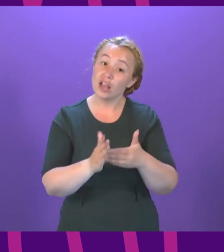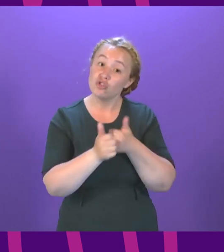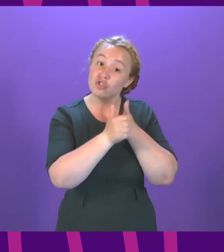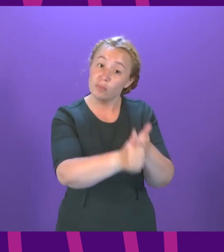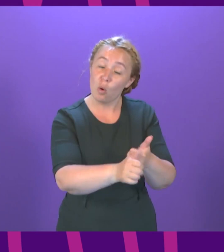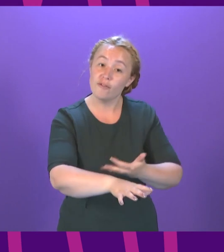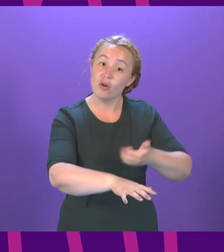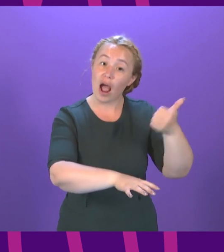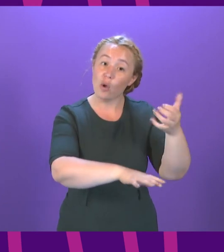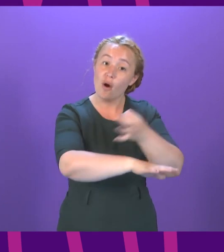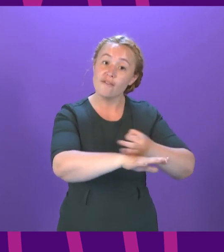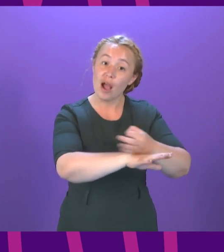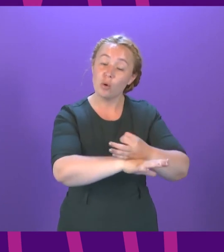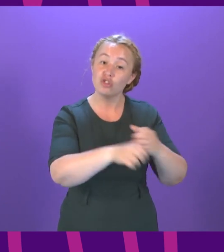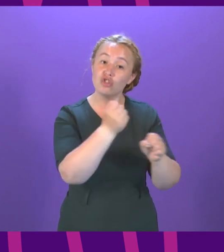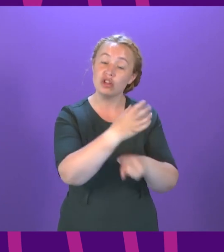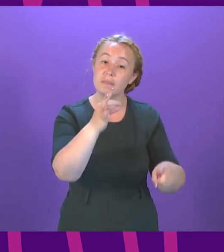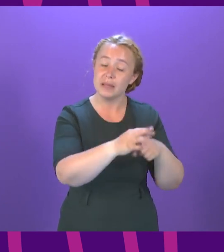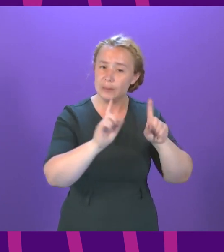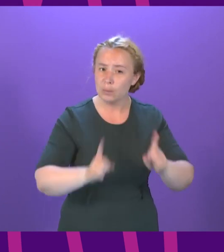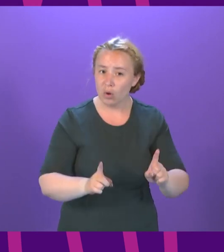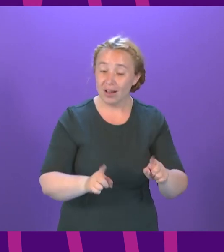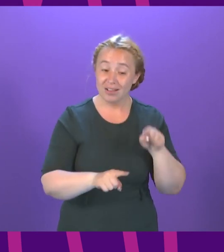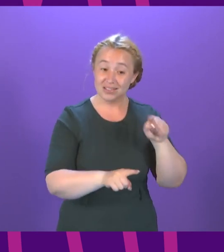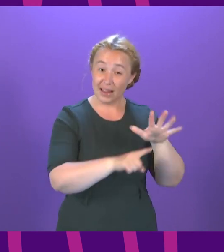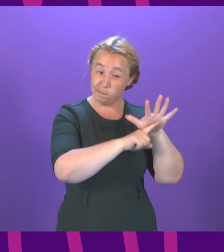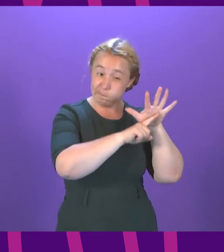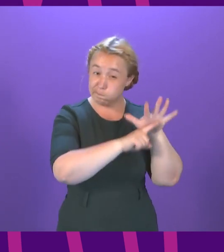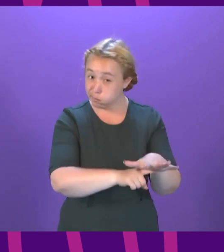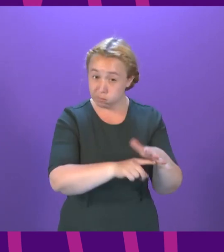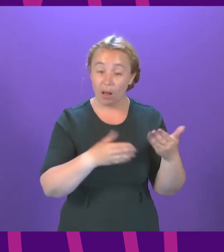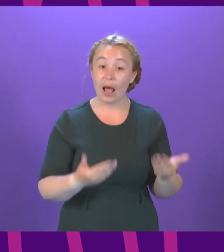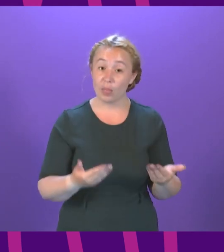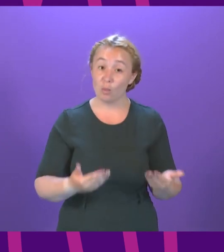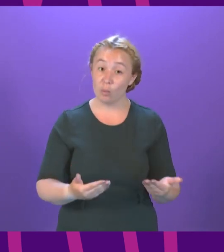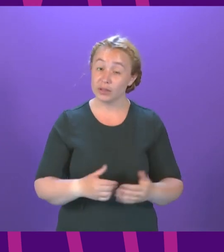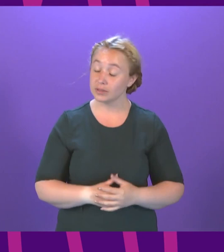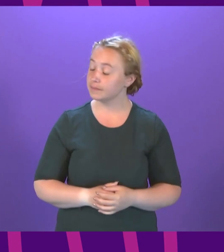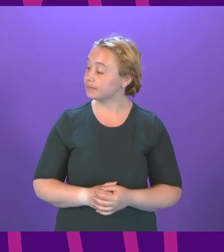to out-of-hours general practice so that it does not buckle under the strain?